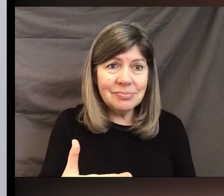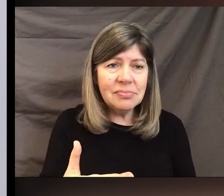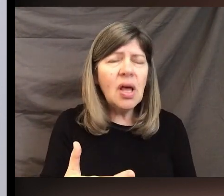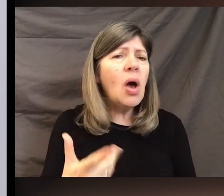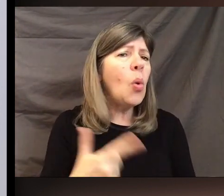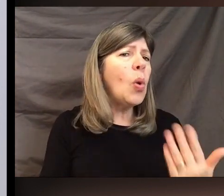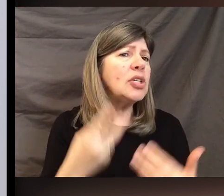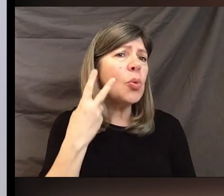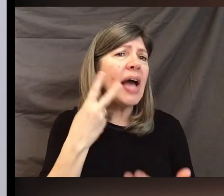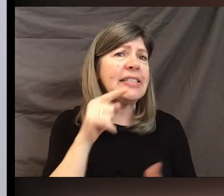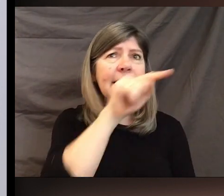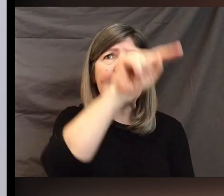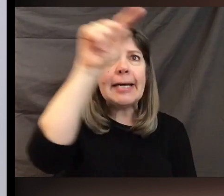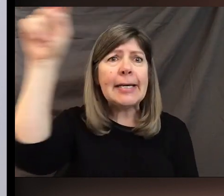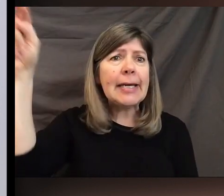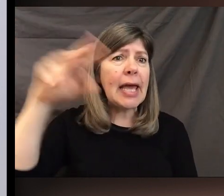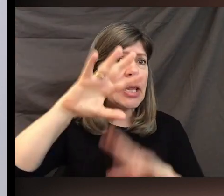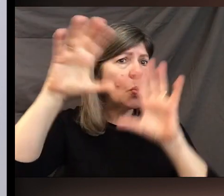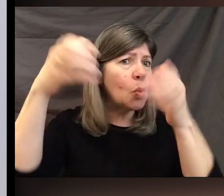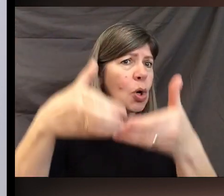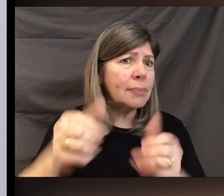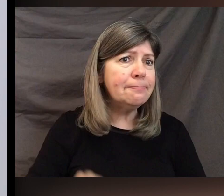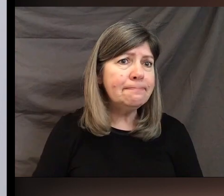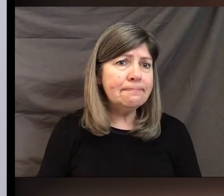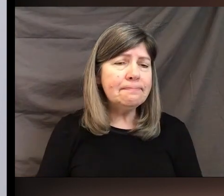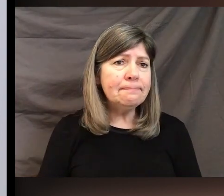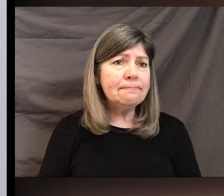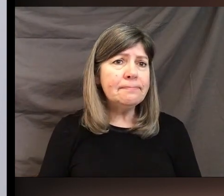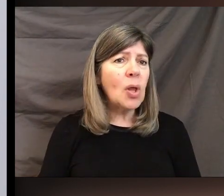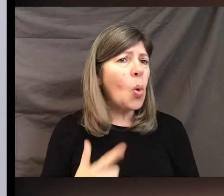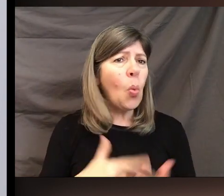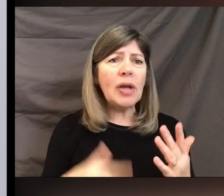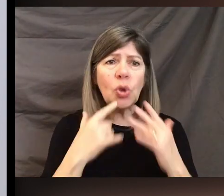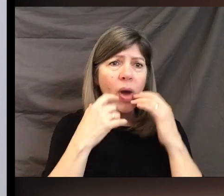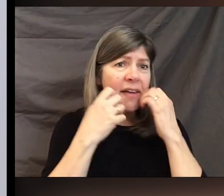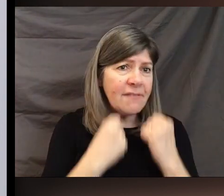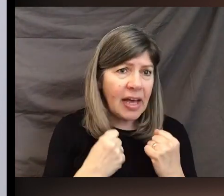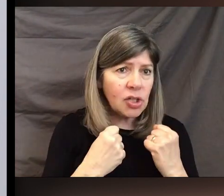"If you want me to inspire you, let me choose how I want to inspire you."